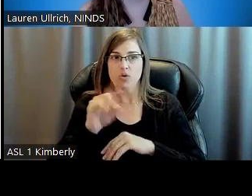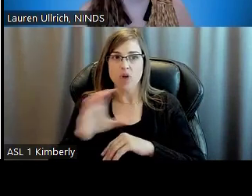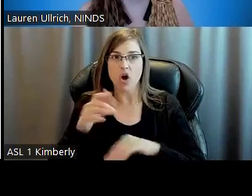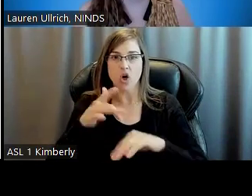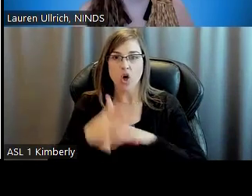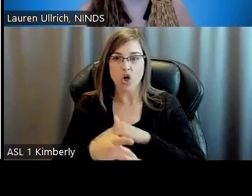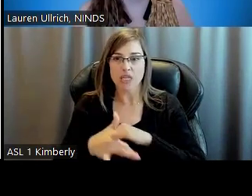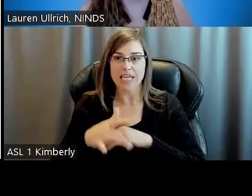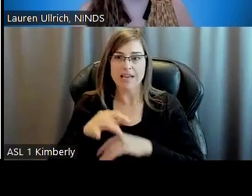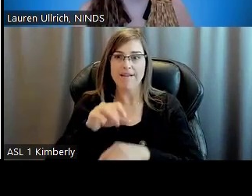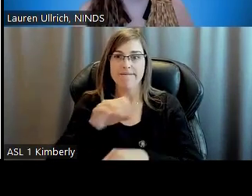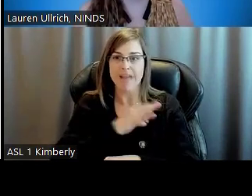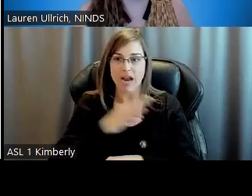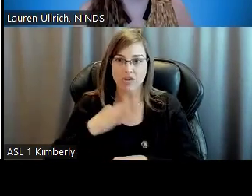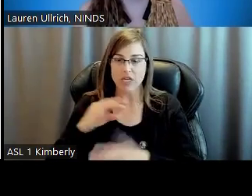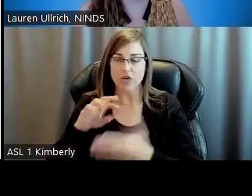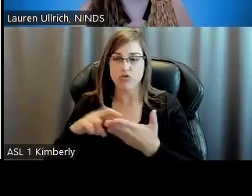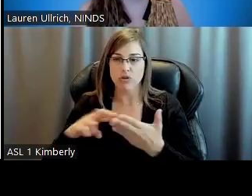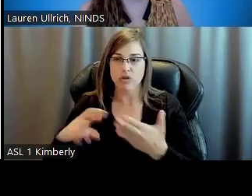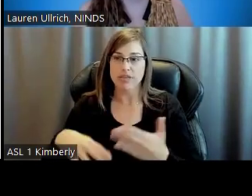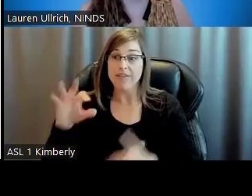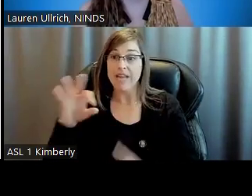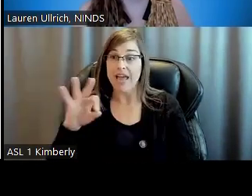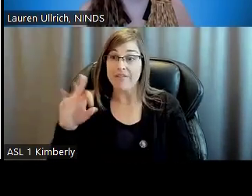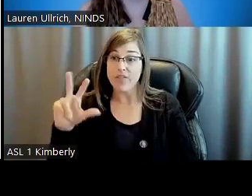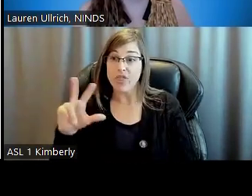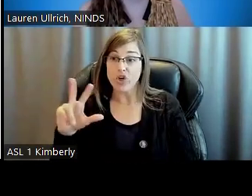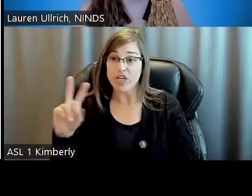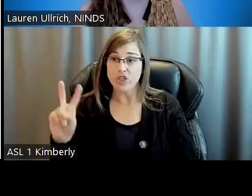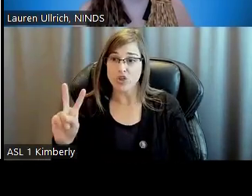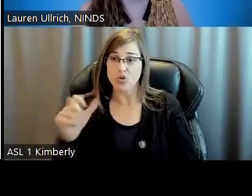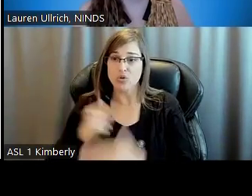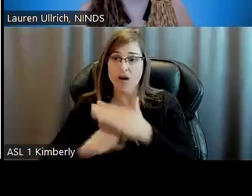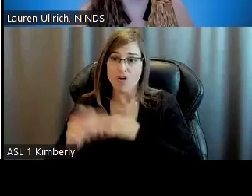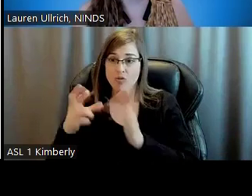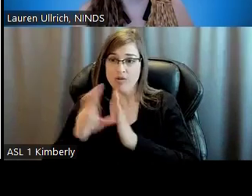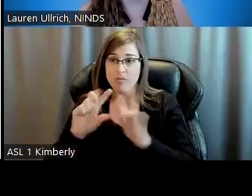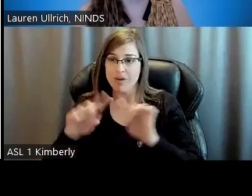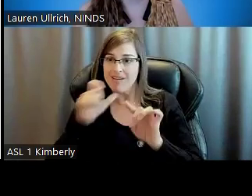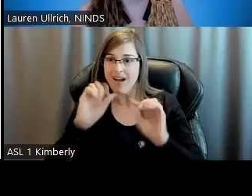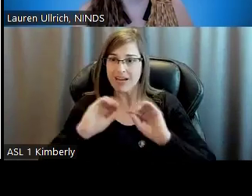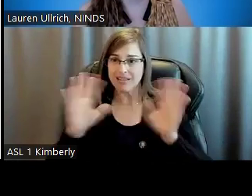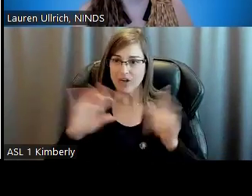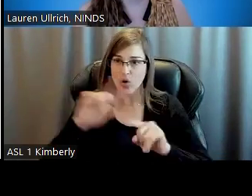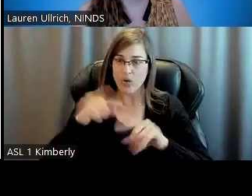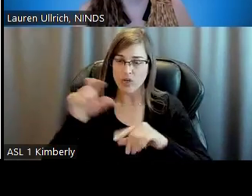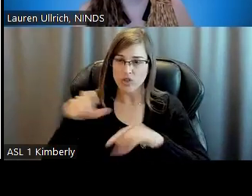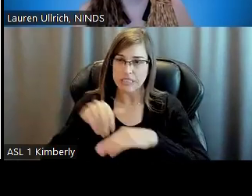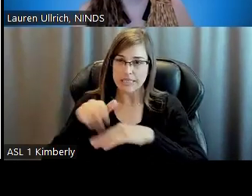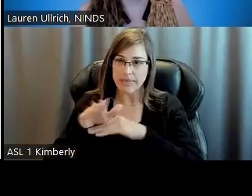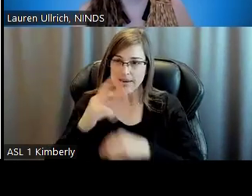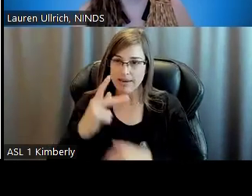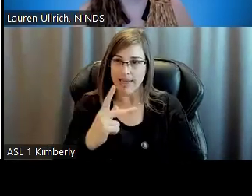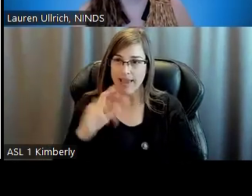The attendee mentioned that they have an F32 under review, but they're not clear when they should be submitting a K99/R00.